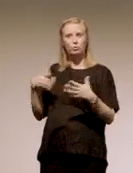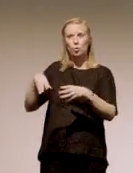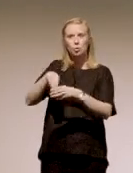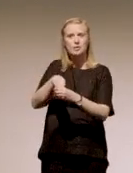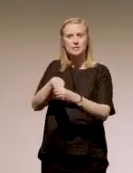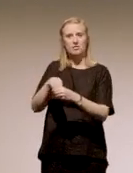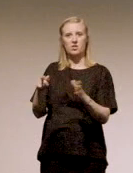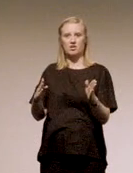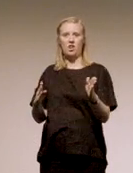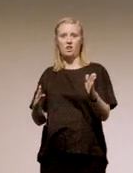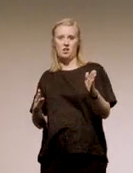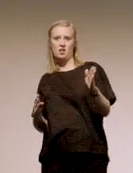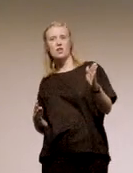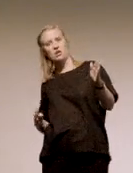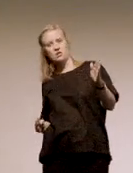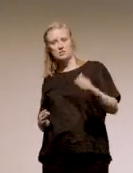the gap was getting further and further and further.